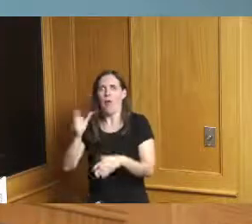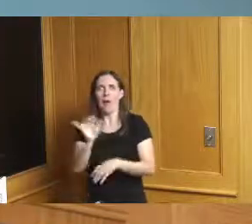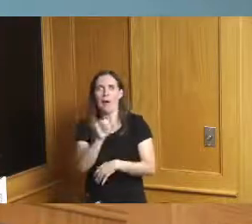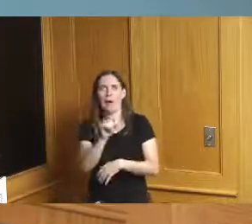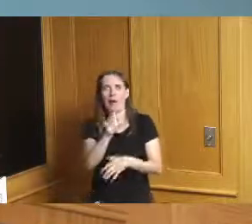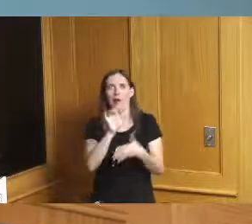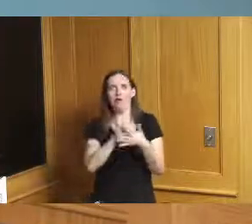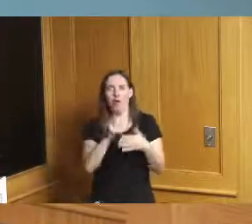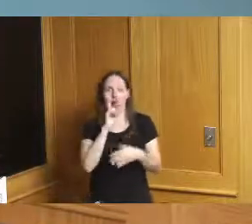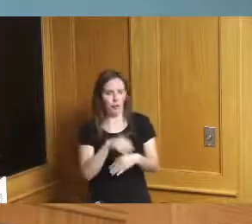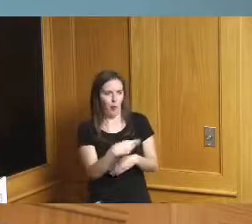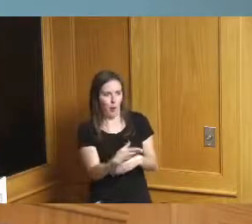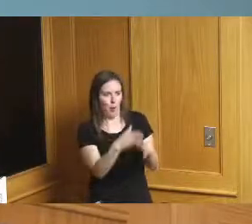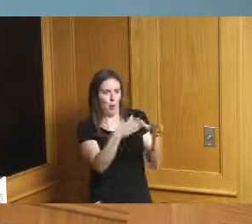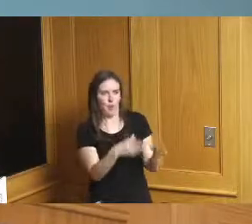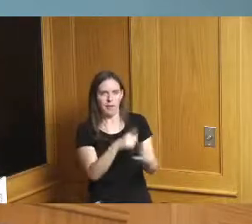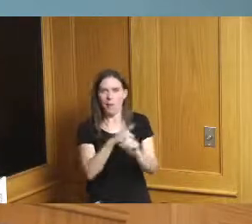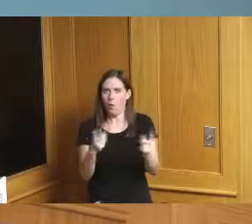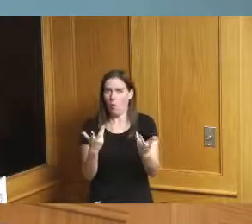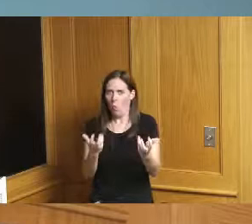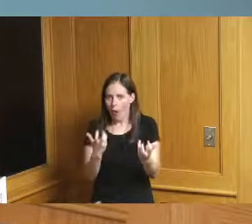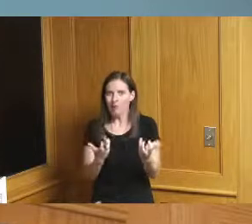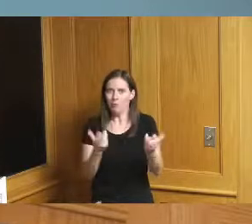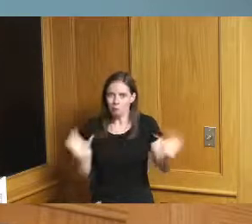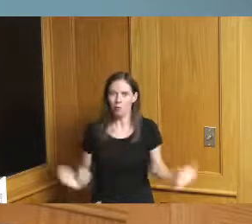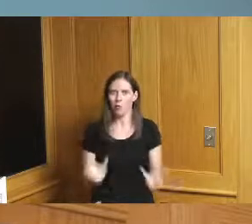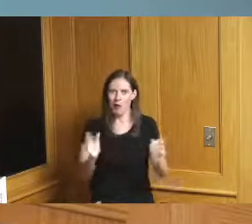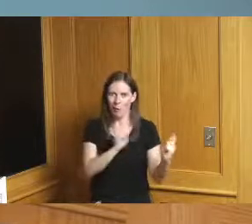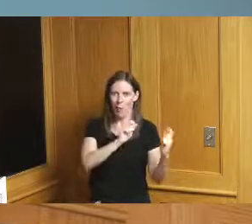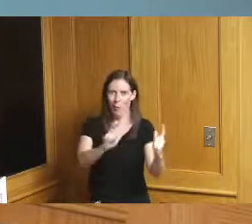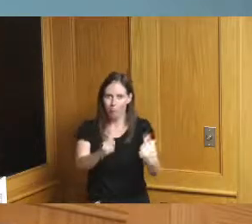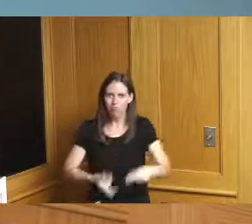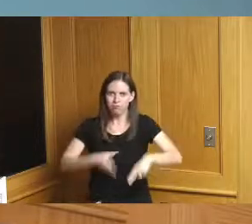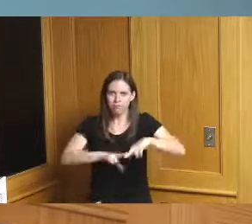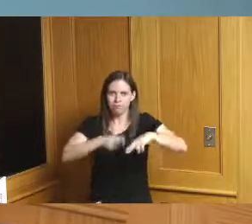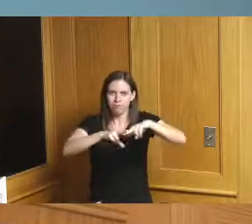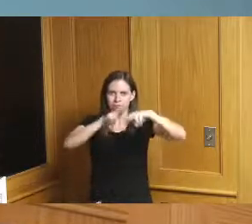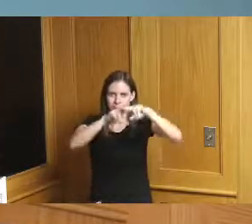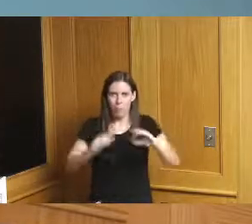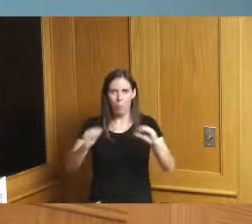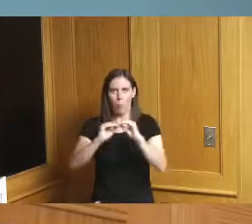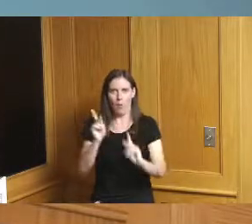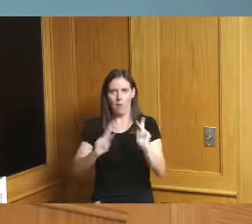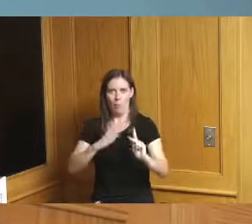more people vaccinated so can you talk a little bit more about that how would that work uh will